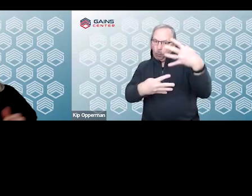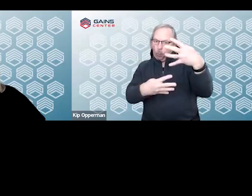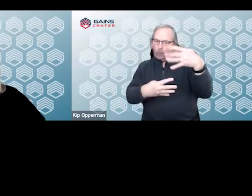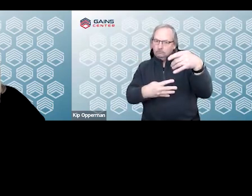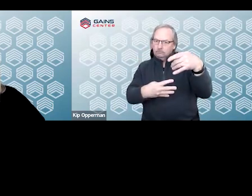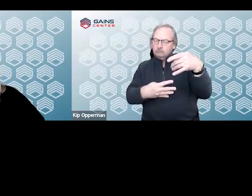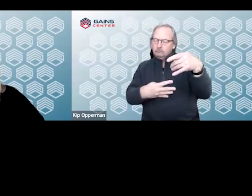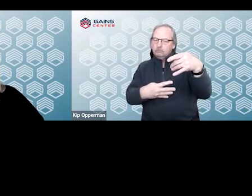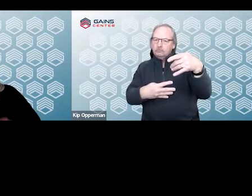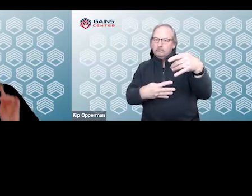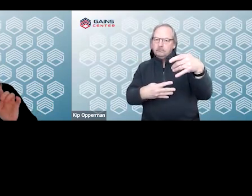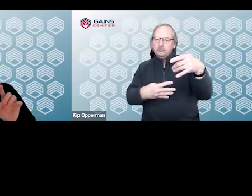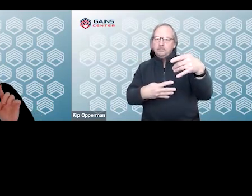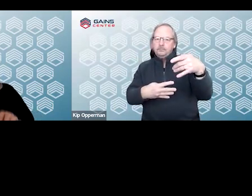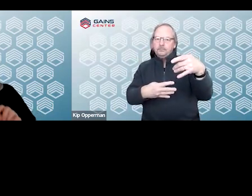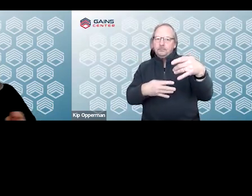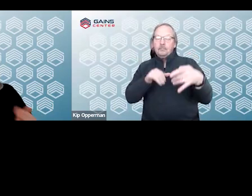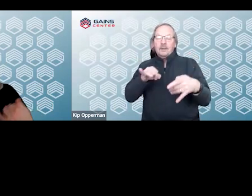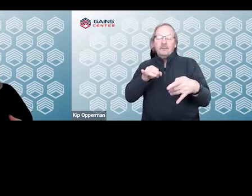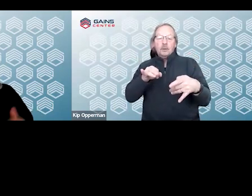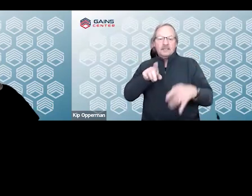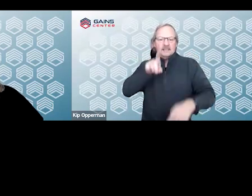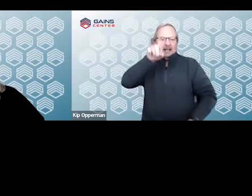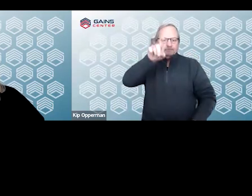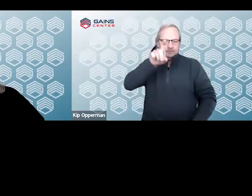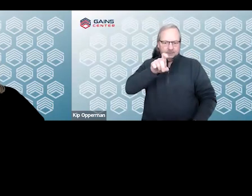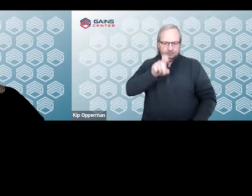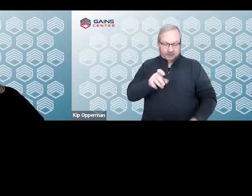and we really appreciate if you just click and submit your responses.